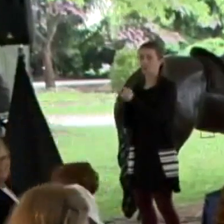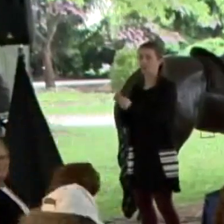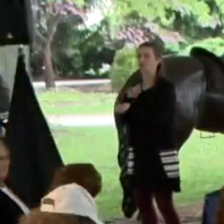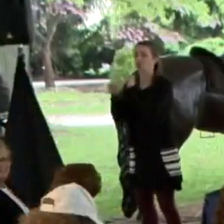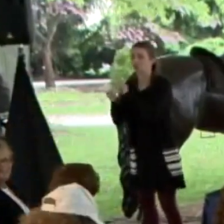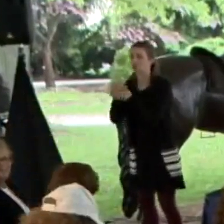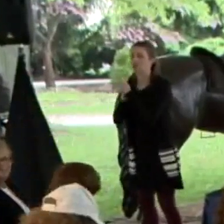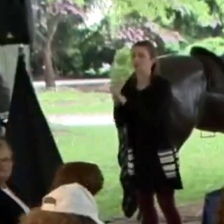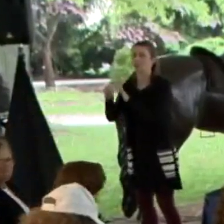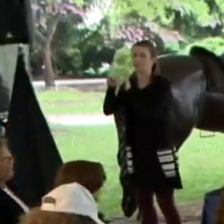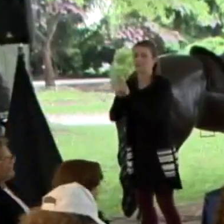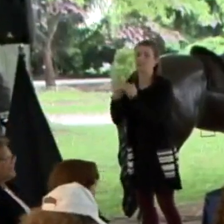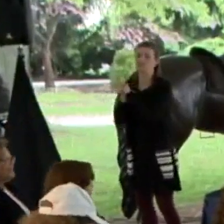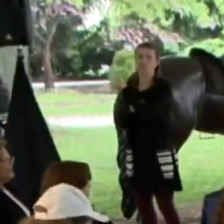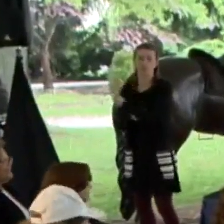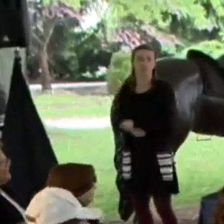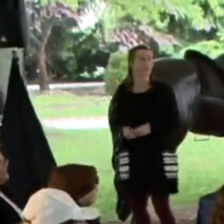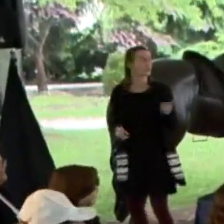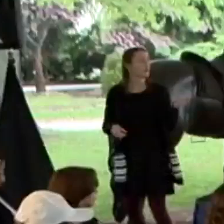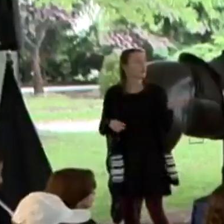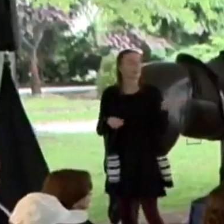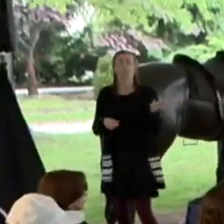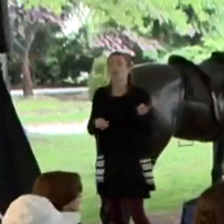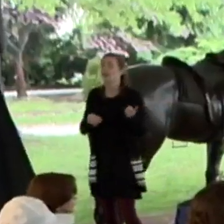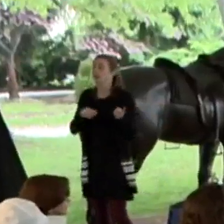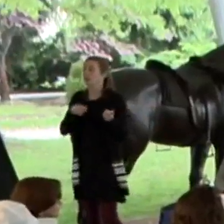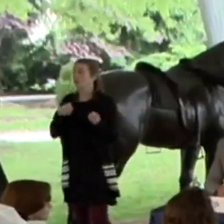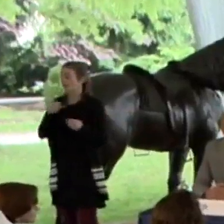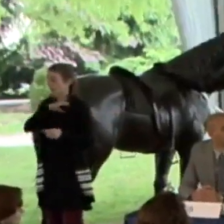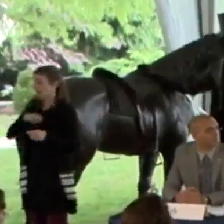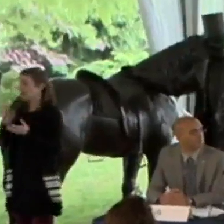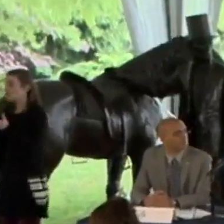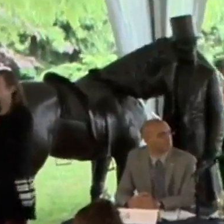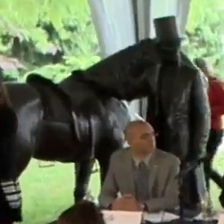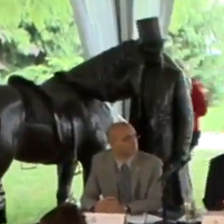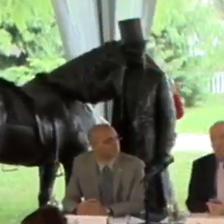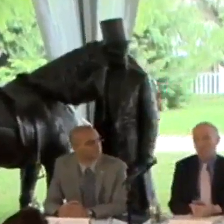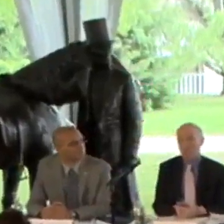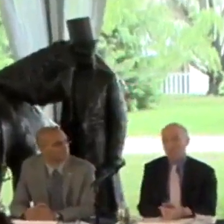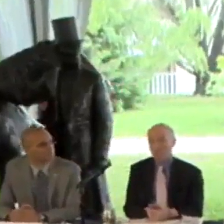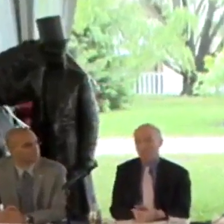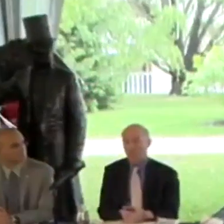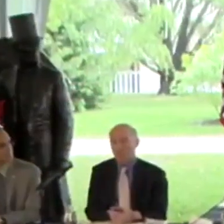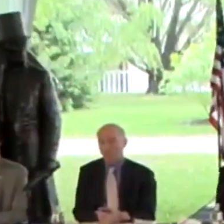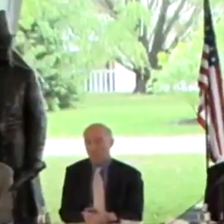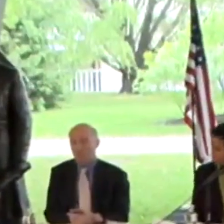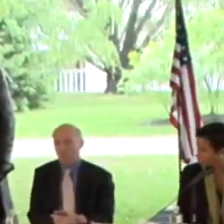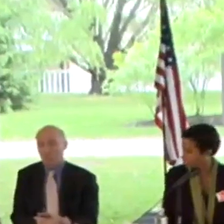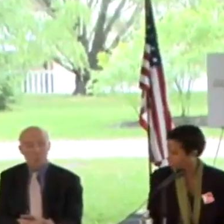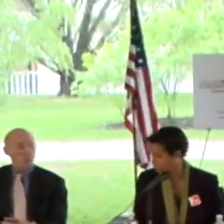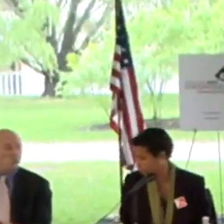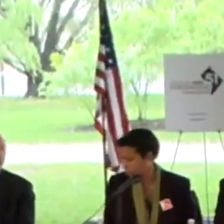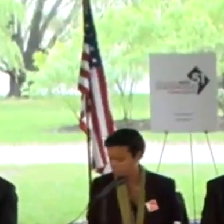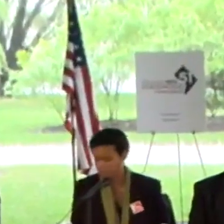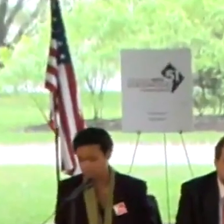REPRESENTATIVES THAN WE HAVE NOW IN OUR STRUCTURE FOR STATE.